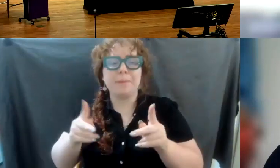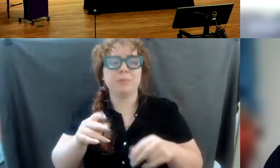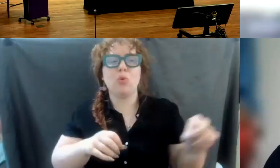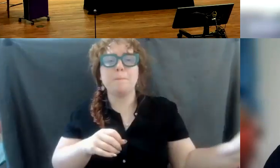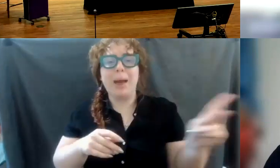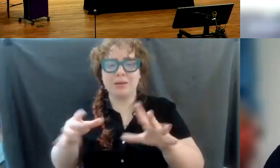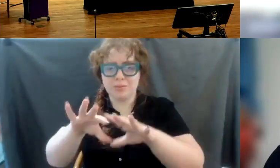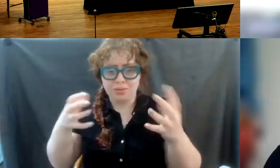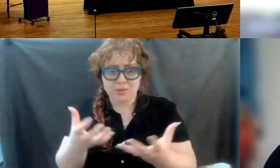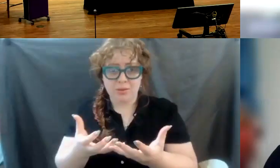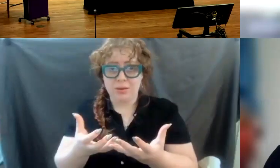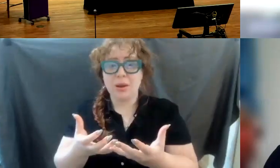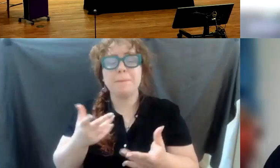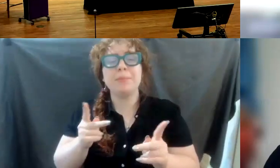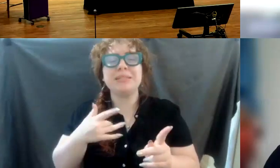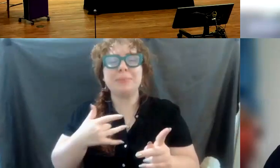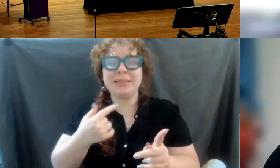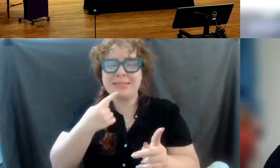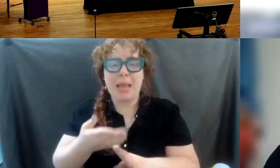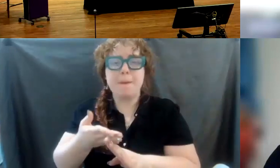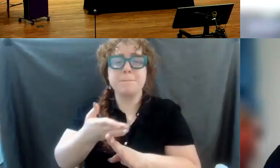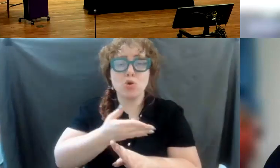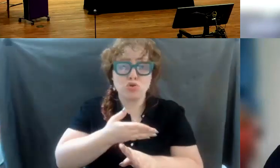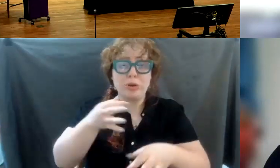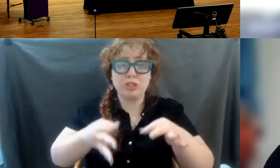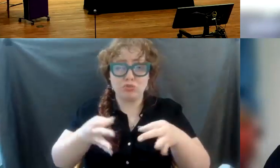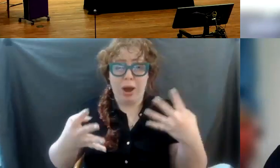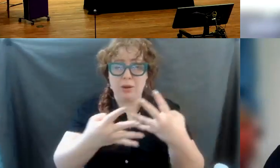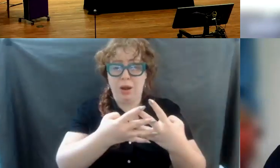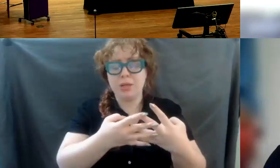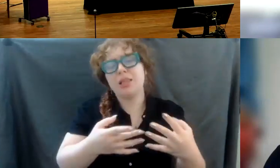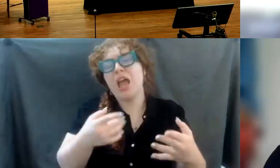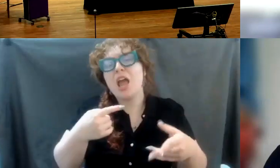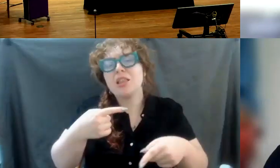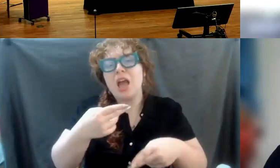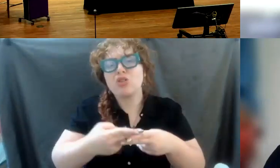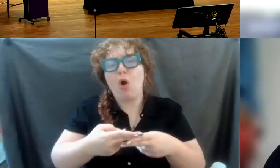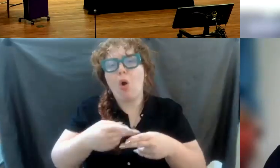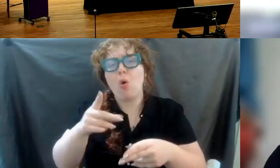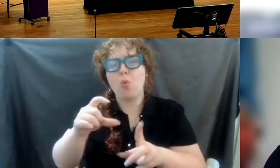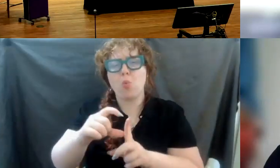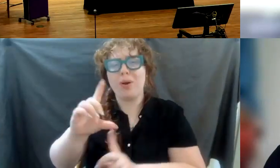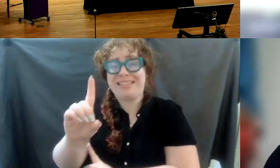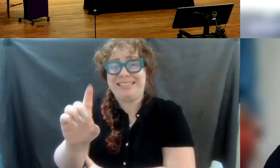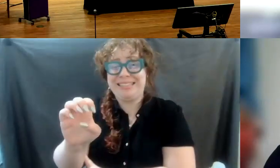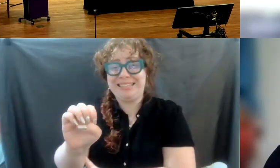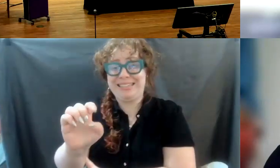People often refer to pretrial incarceration as detention, but it's full blown incarceration. And some people say that it's worse than prison.